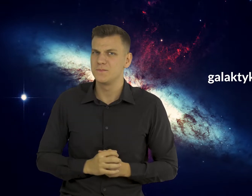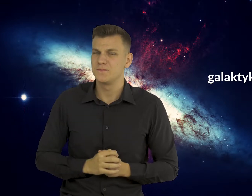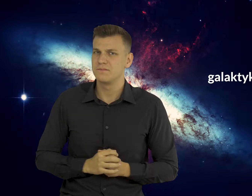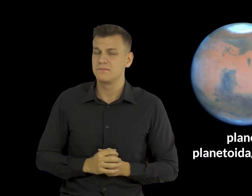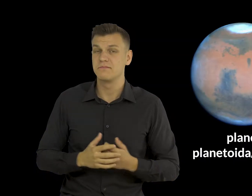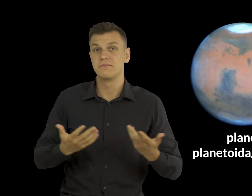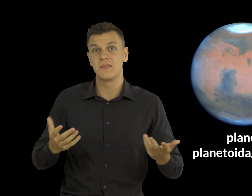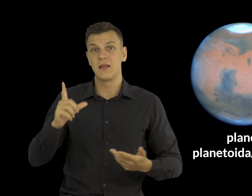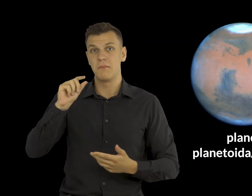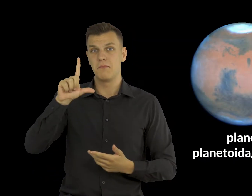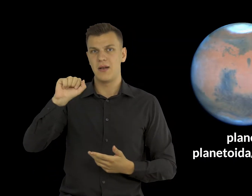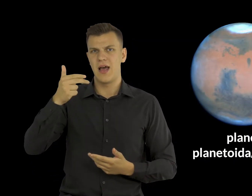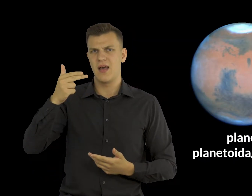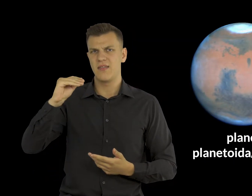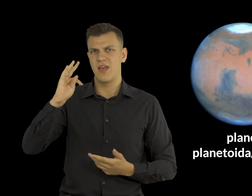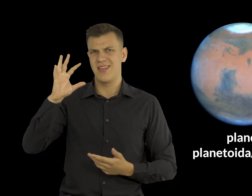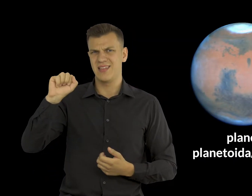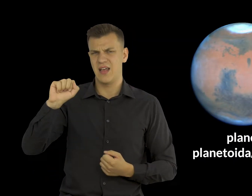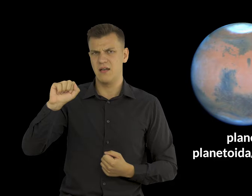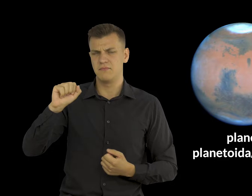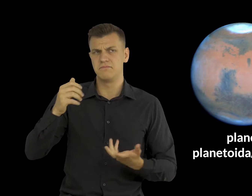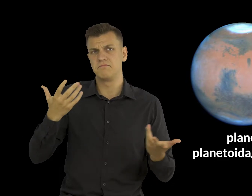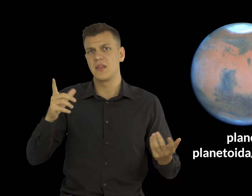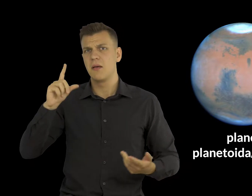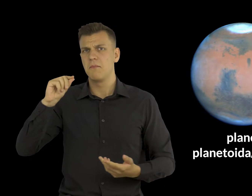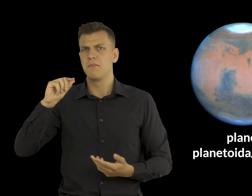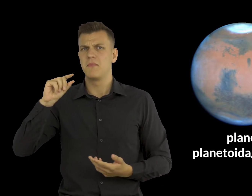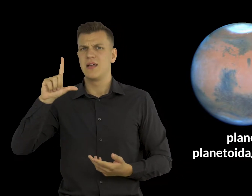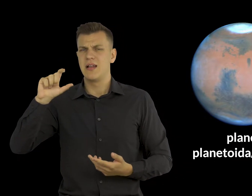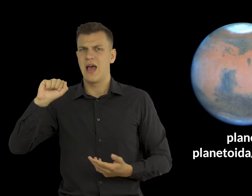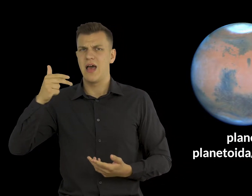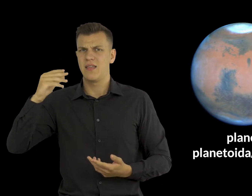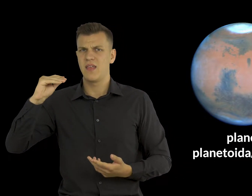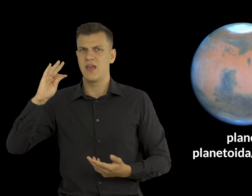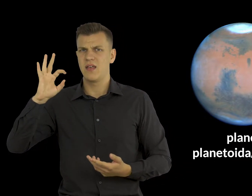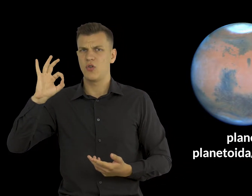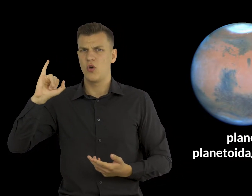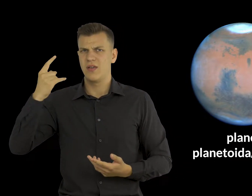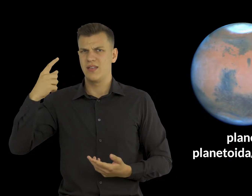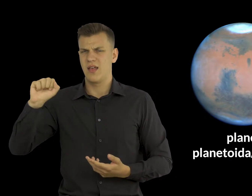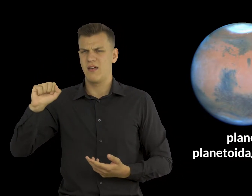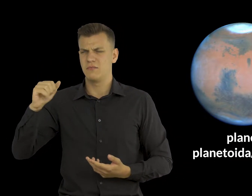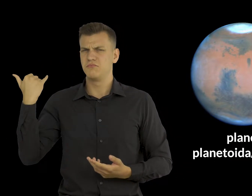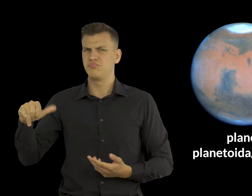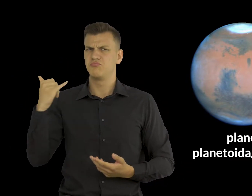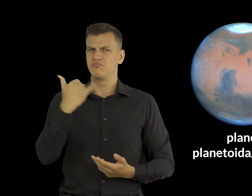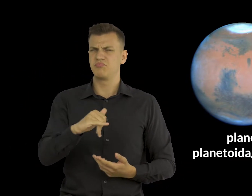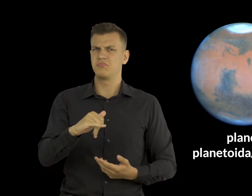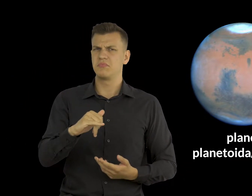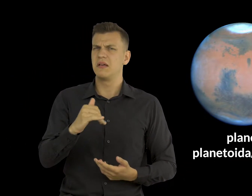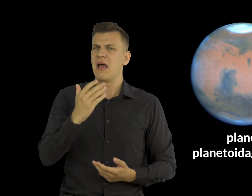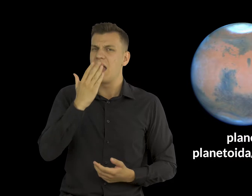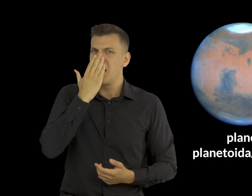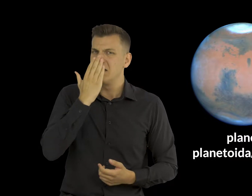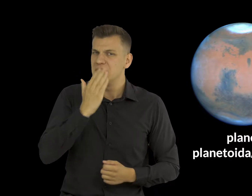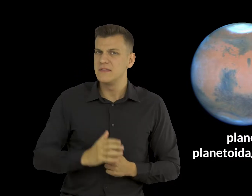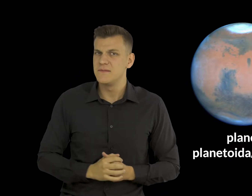What is the difference between a planet and an planetoid?